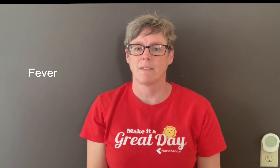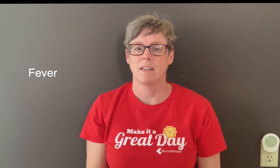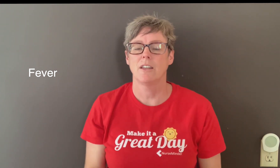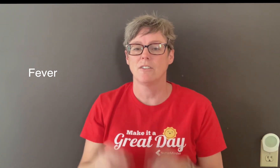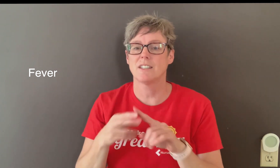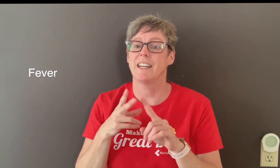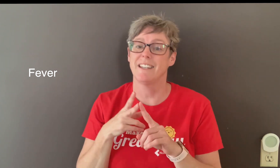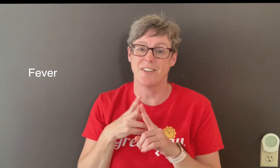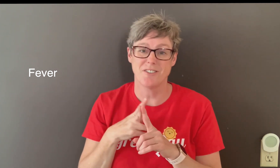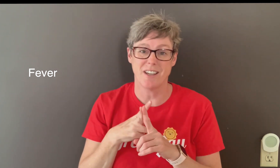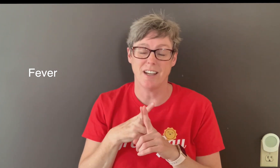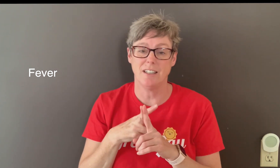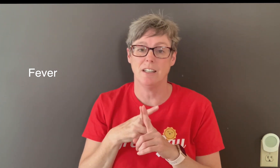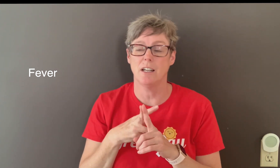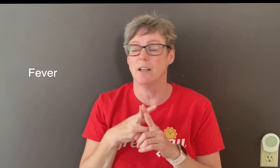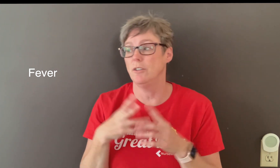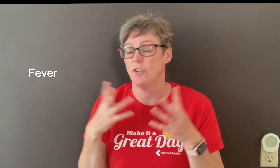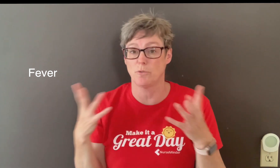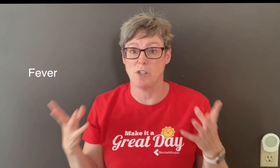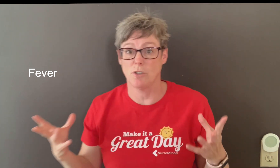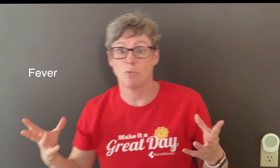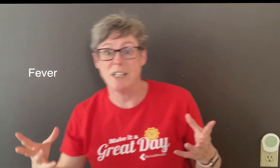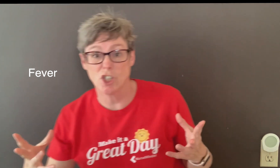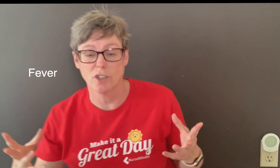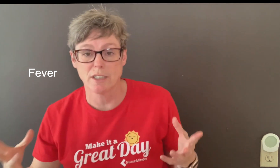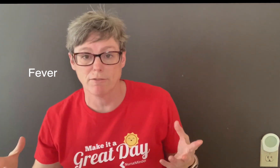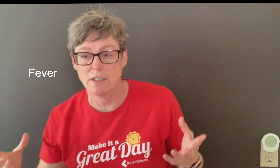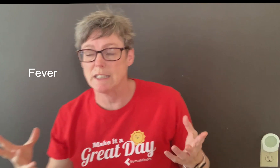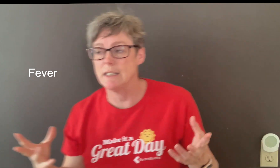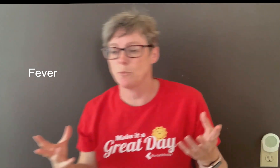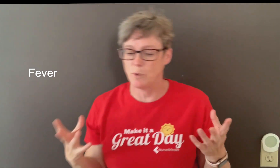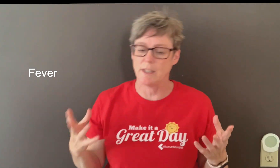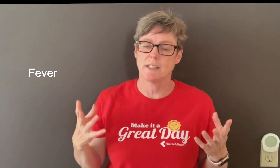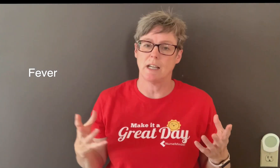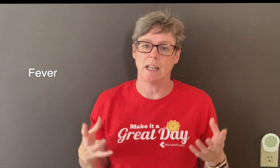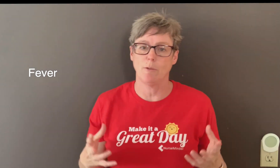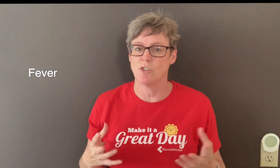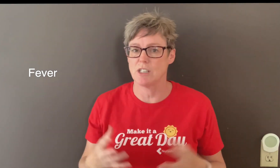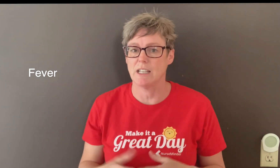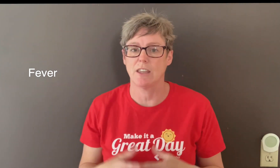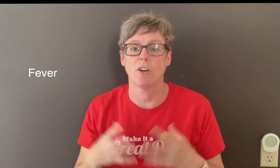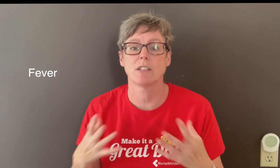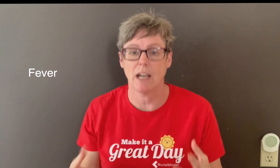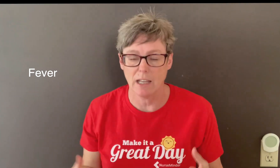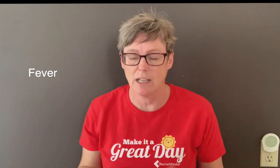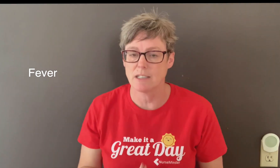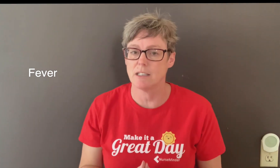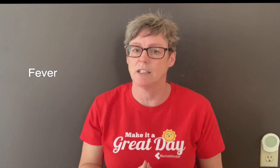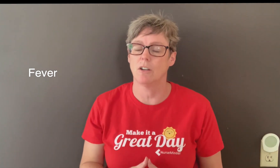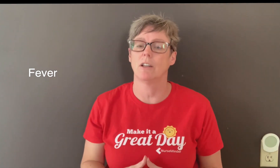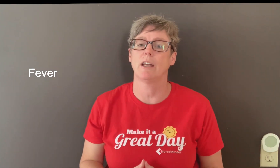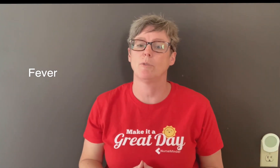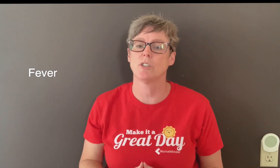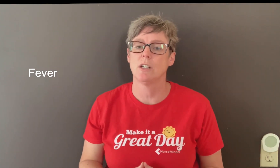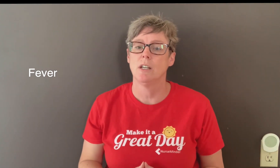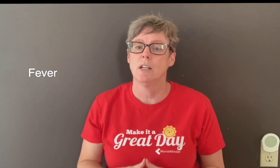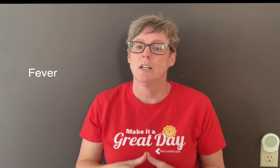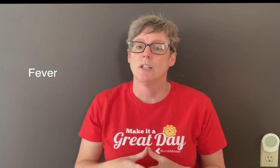Now there is again another sign you know the regional differences with sign language just like there are dialects in our language,